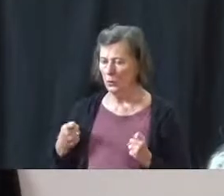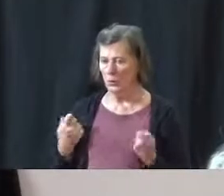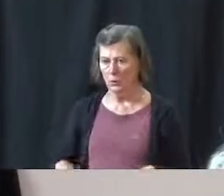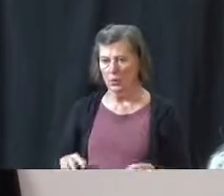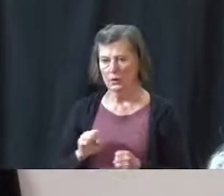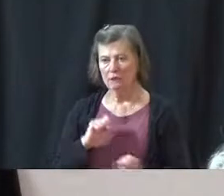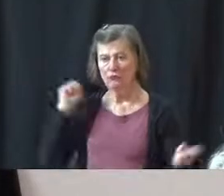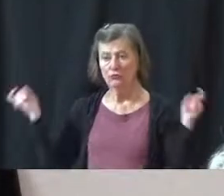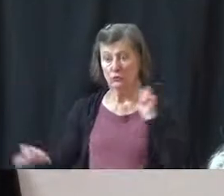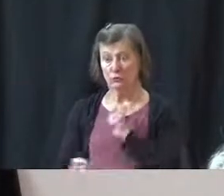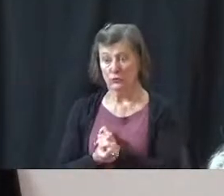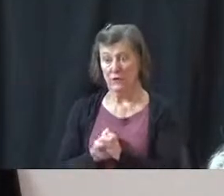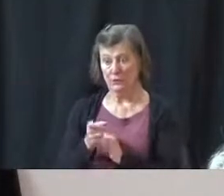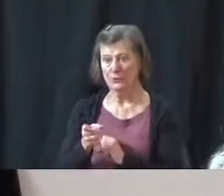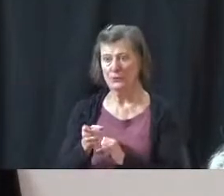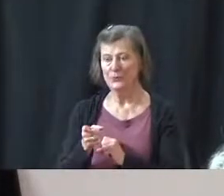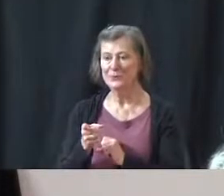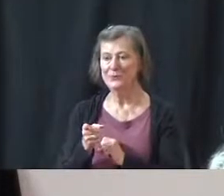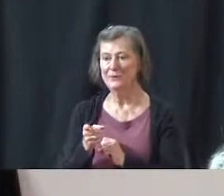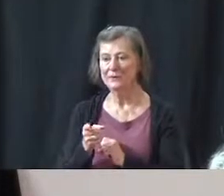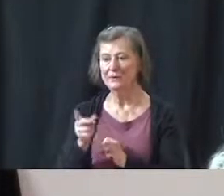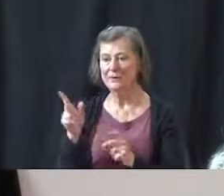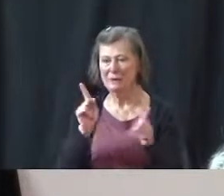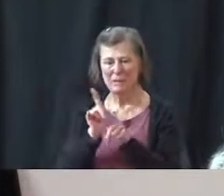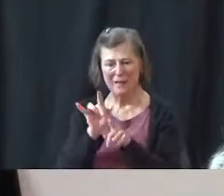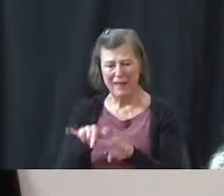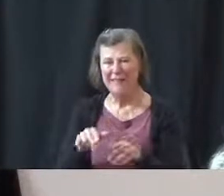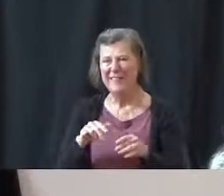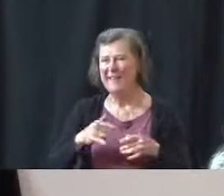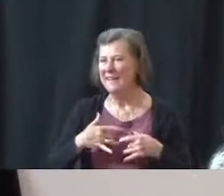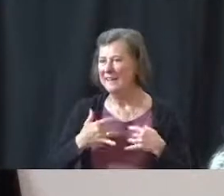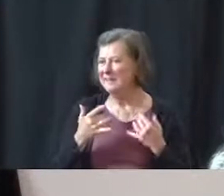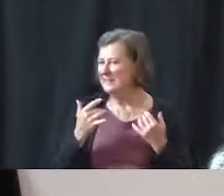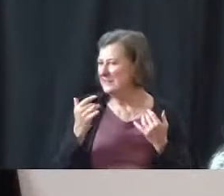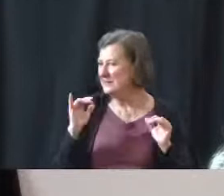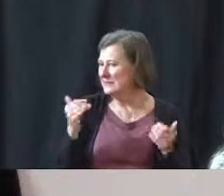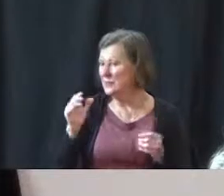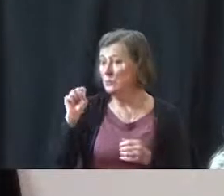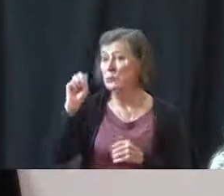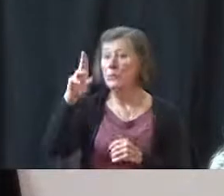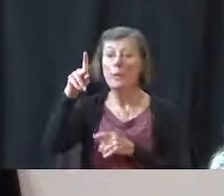And, people like this can almost seem superhuman. But, that's not it.